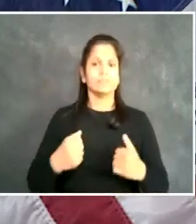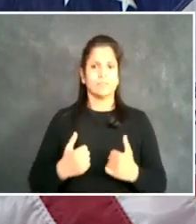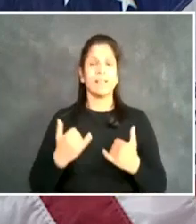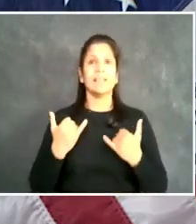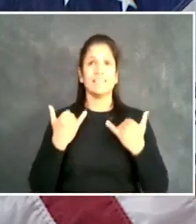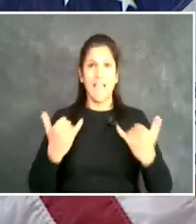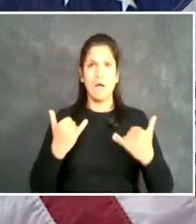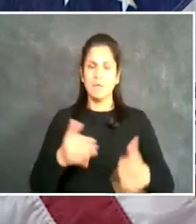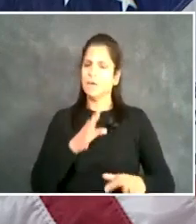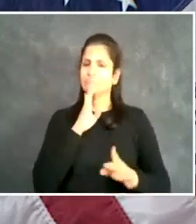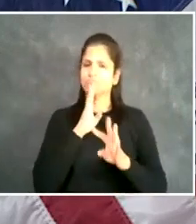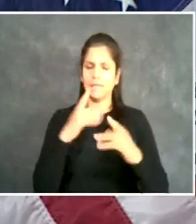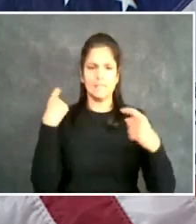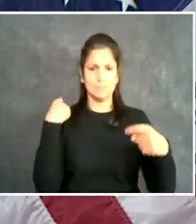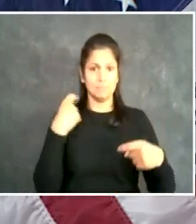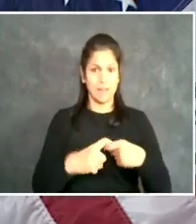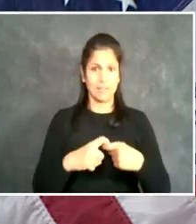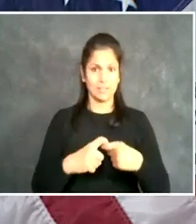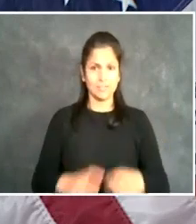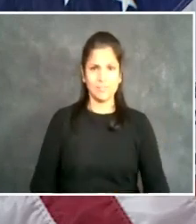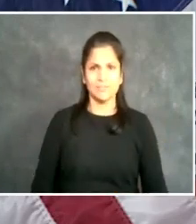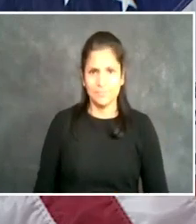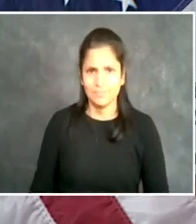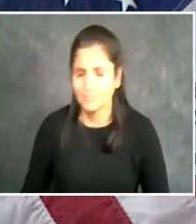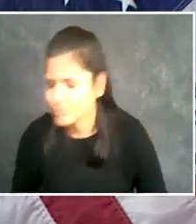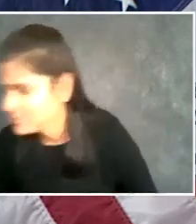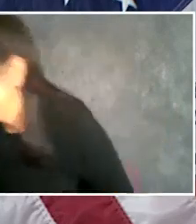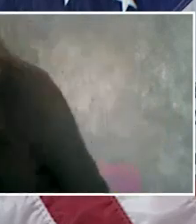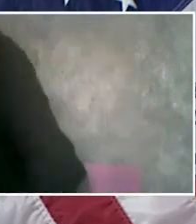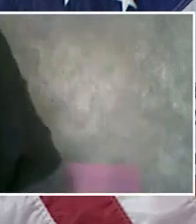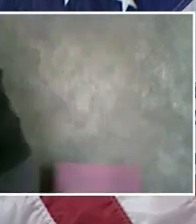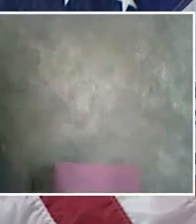ADVANTAGE OF IT.